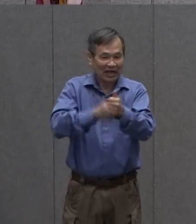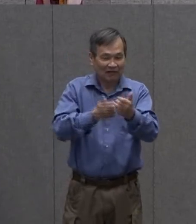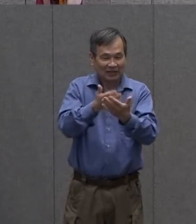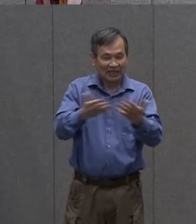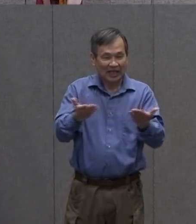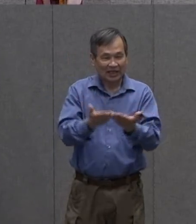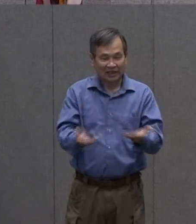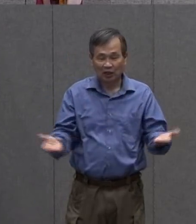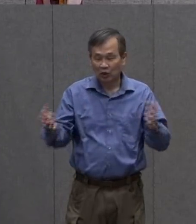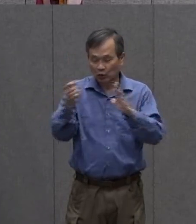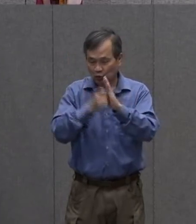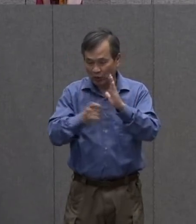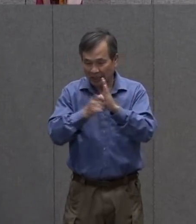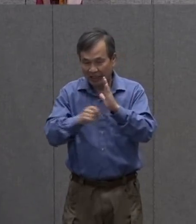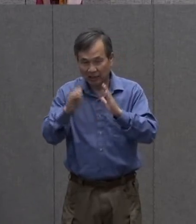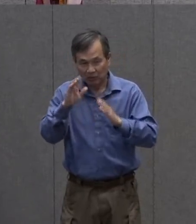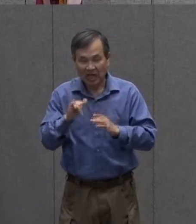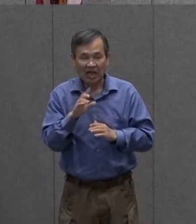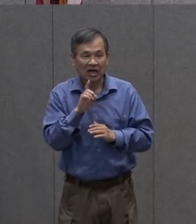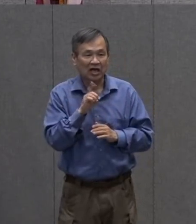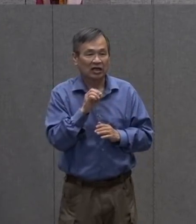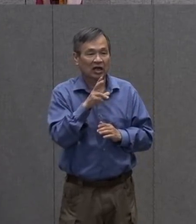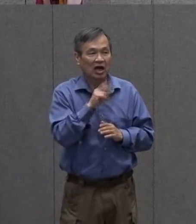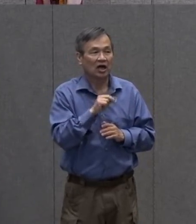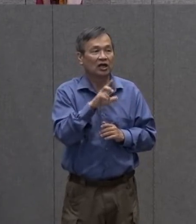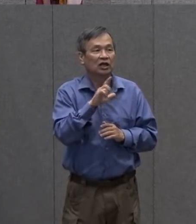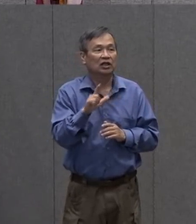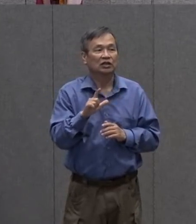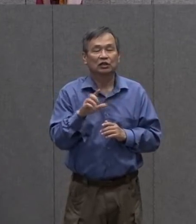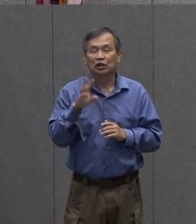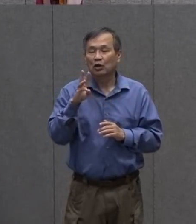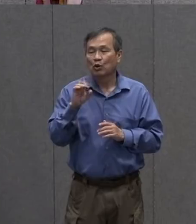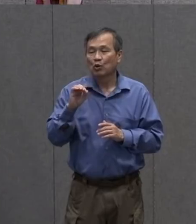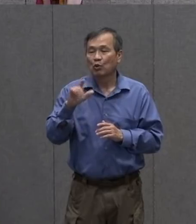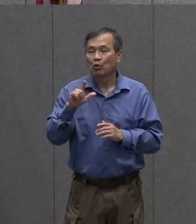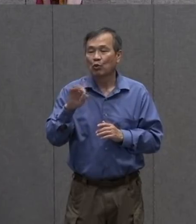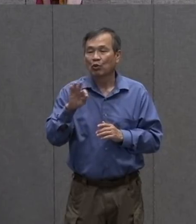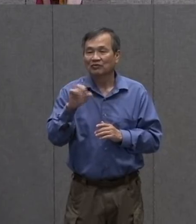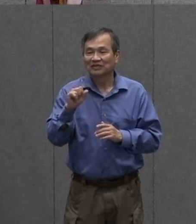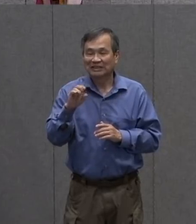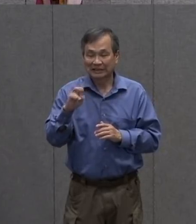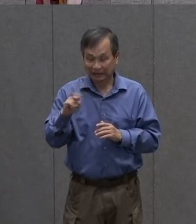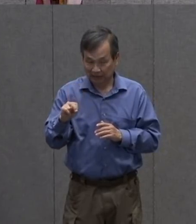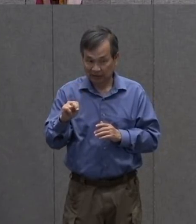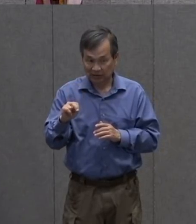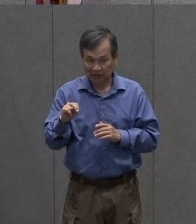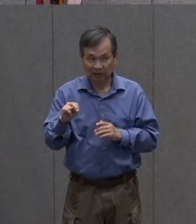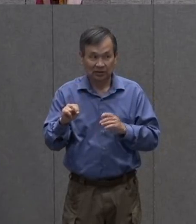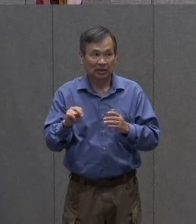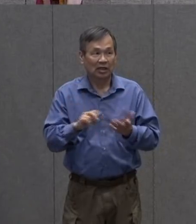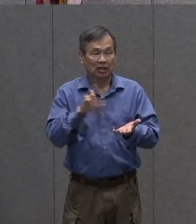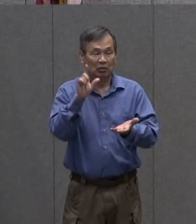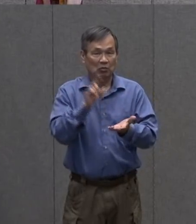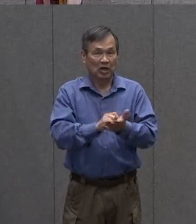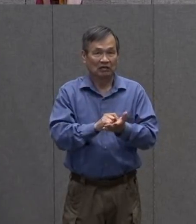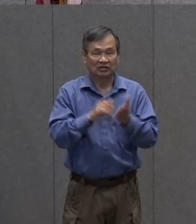It was written by Don L. Wulffson. And Puffin is the publisher,